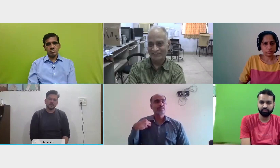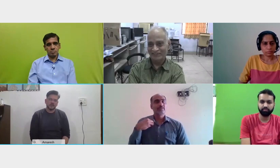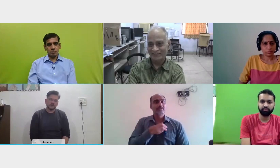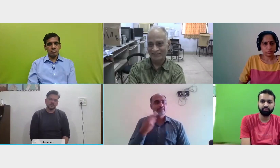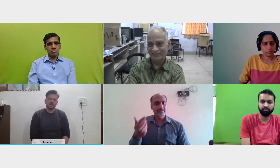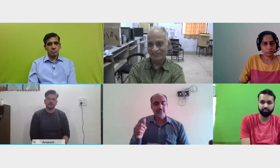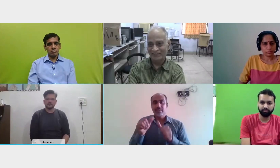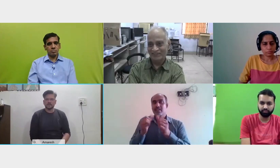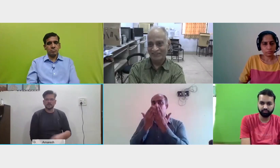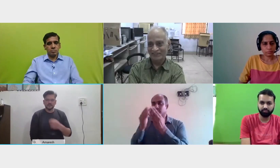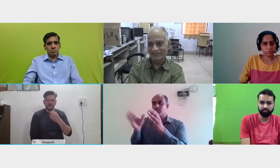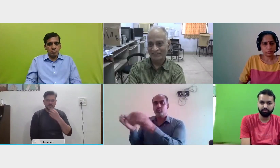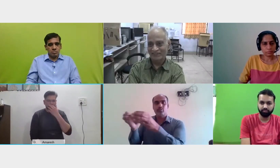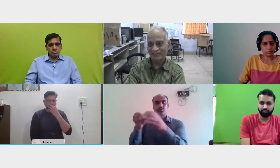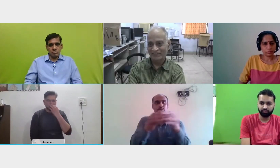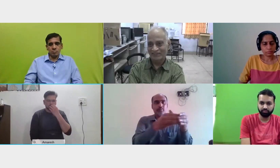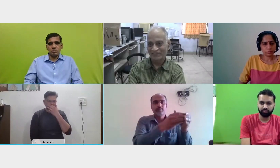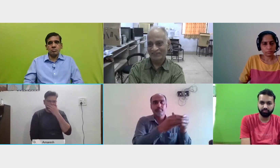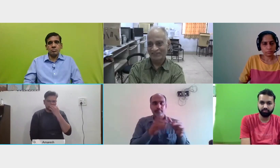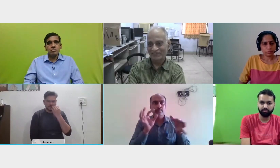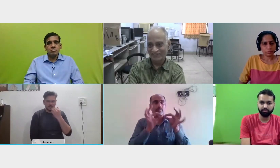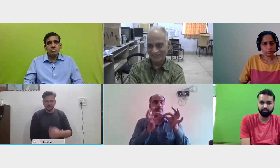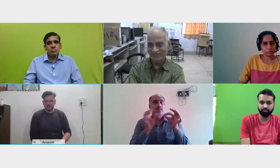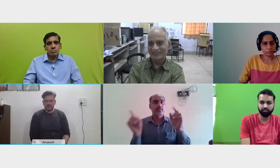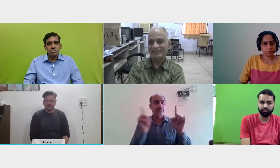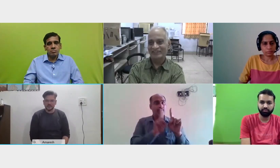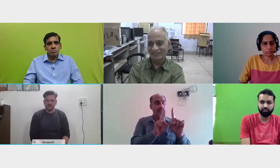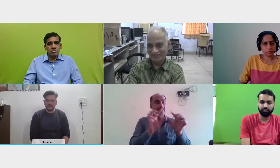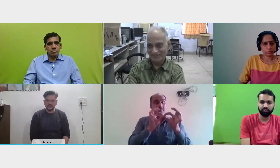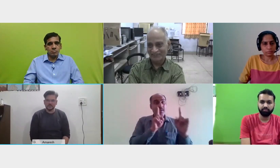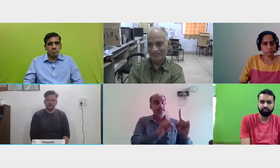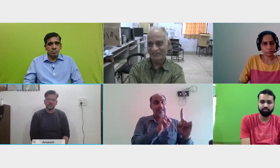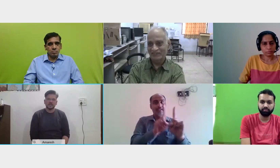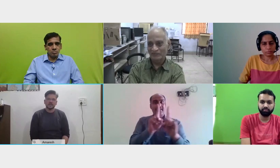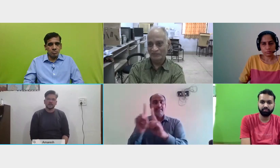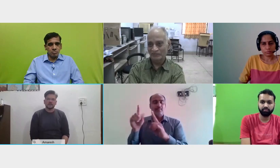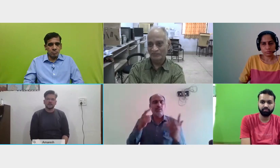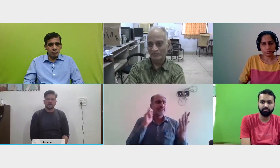Amaresh but now we have around six people who have been very experts in Indian sign